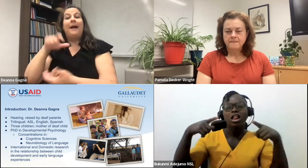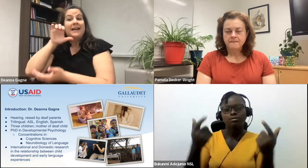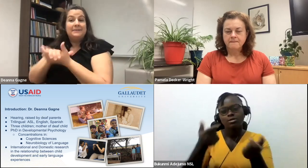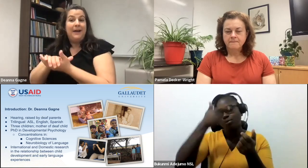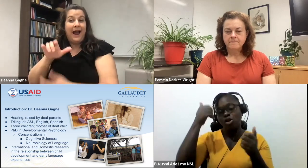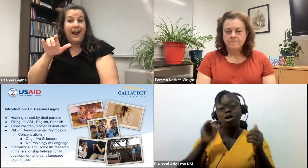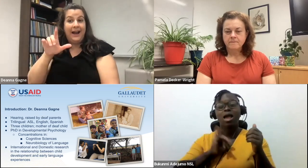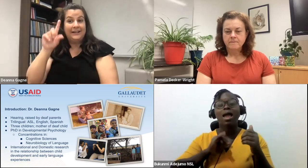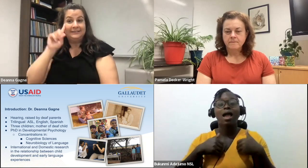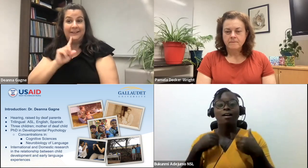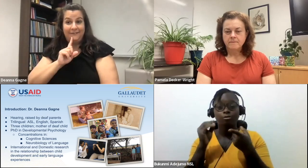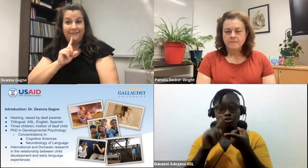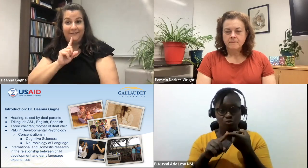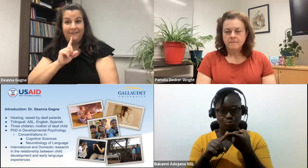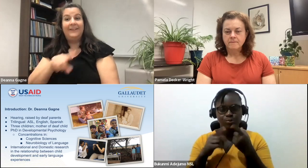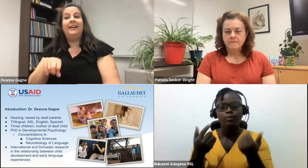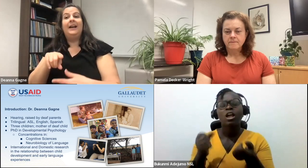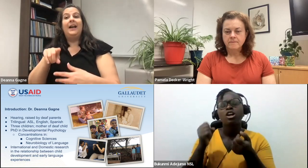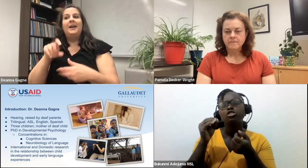now. My husband is deaf.